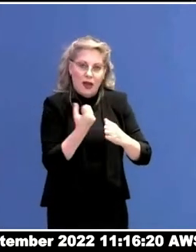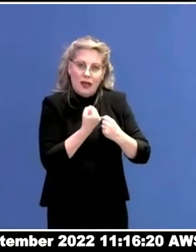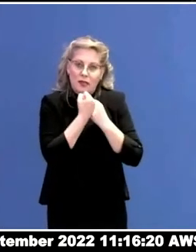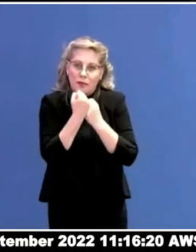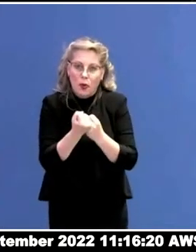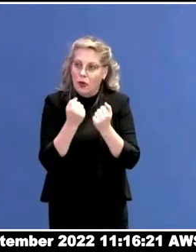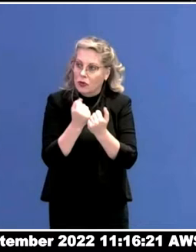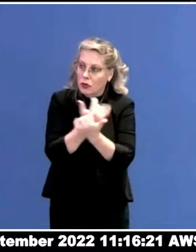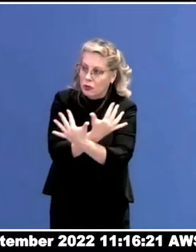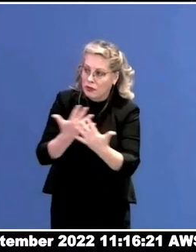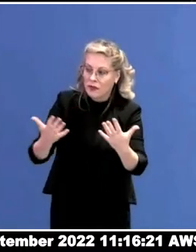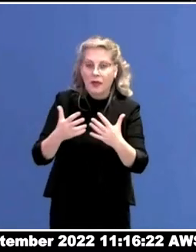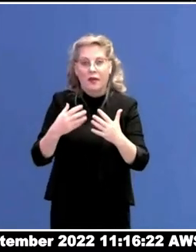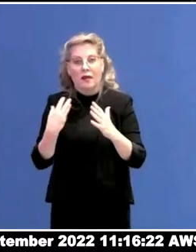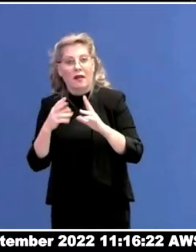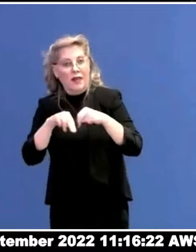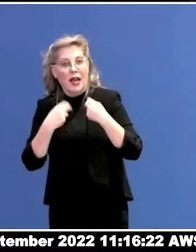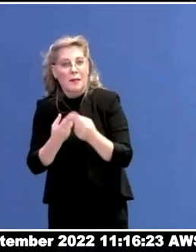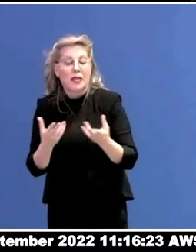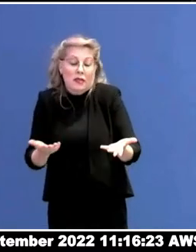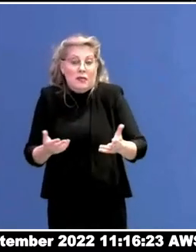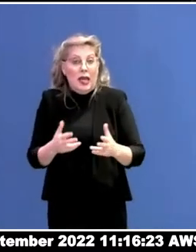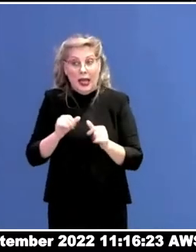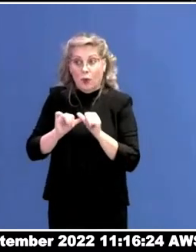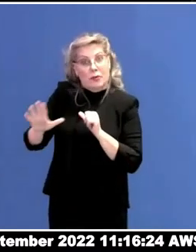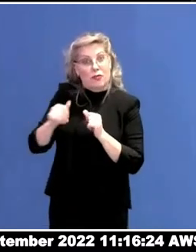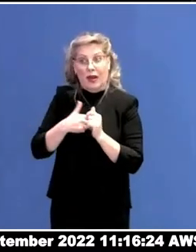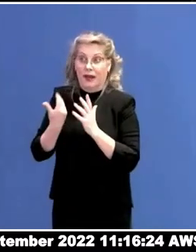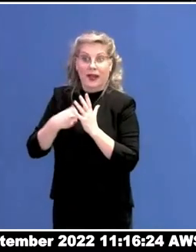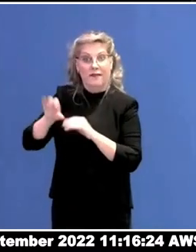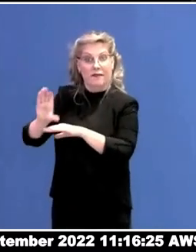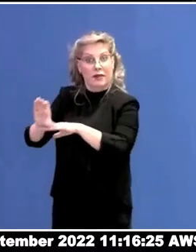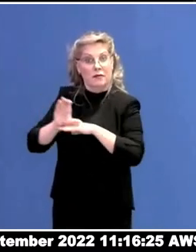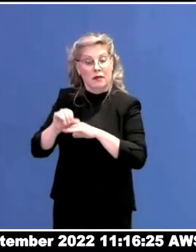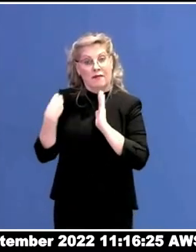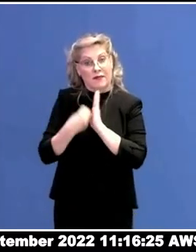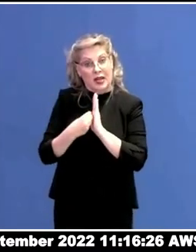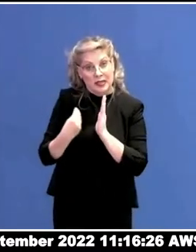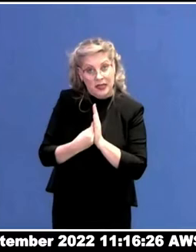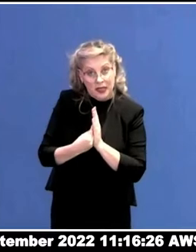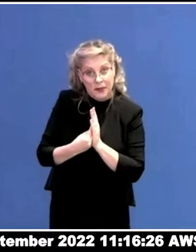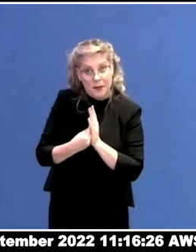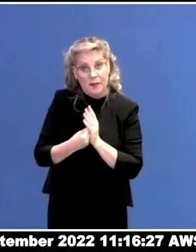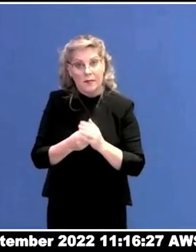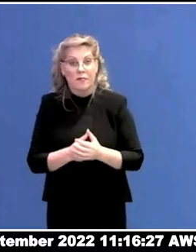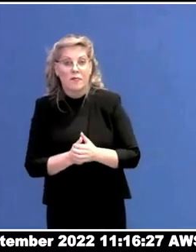Sure, it would be great to be funded because what we do actually do save lives and it does improve life circumstances, because you have to be that beacon of light.